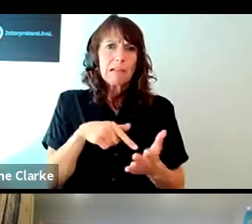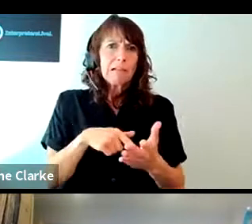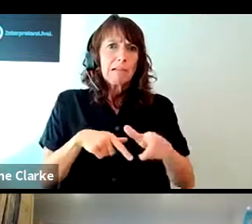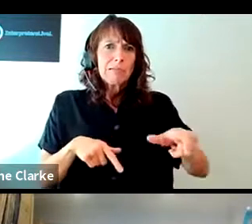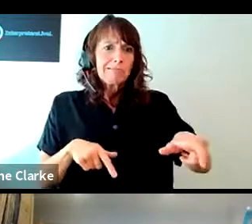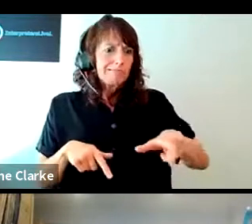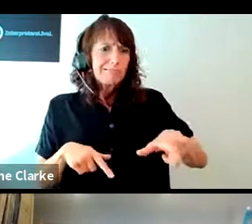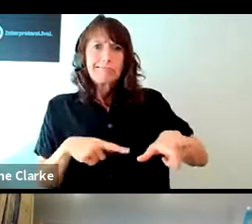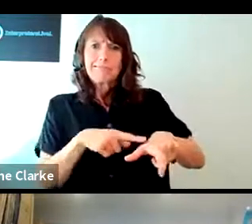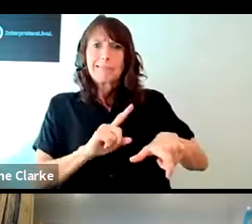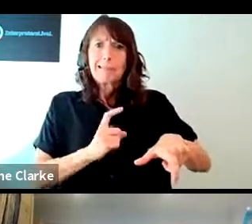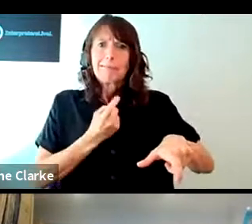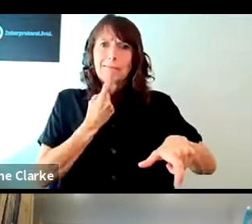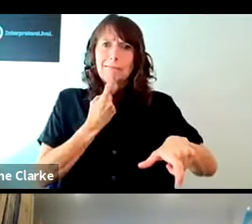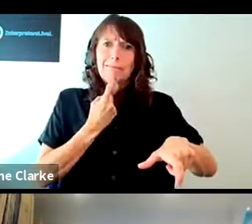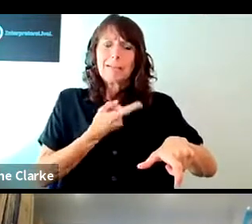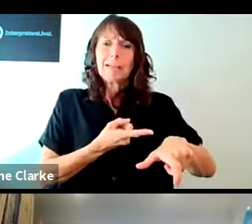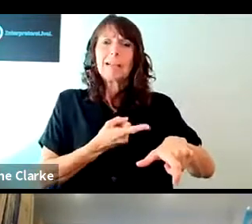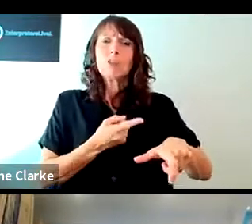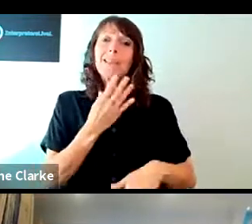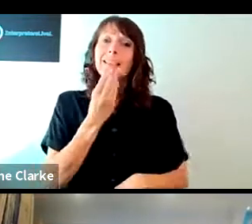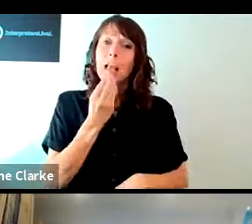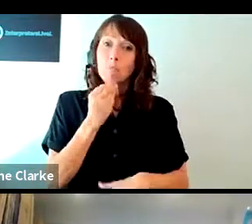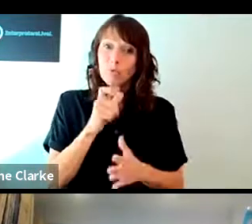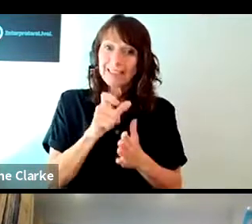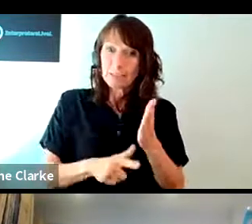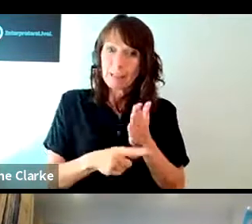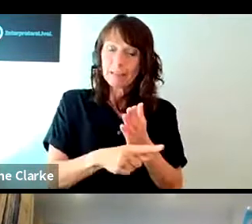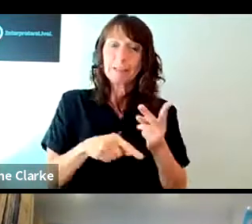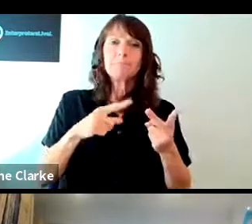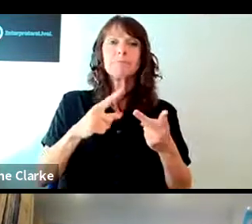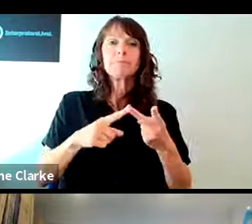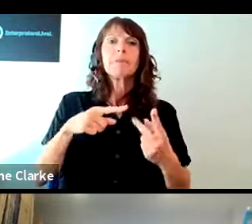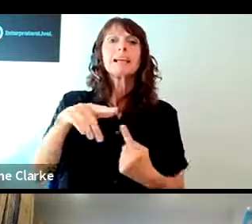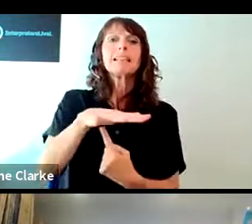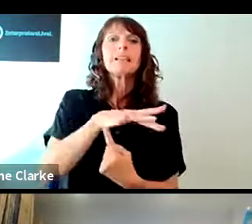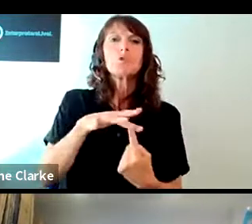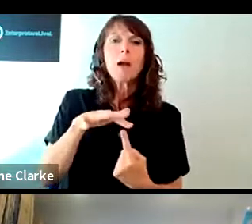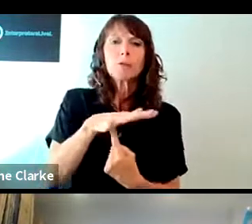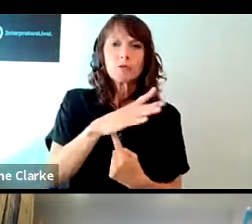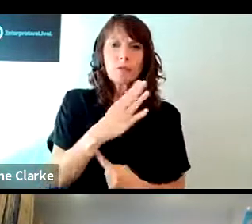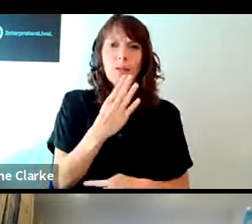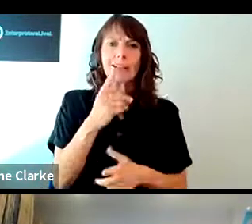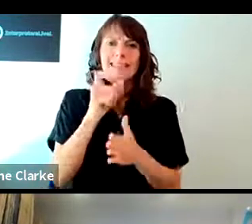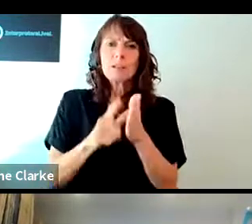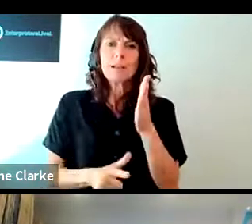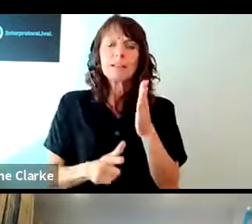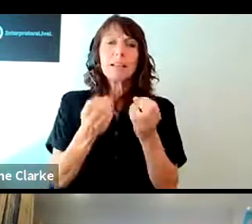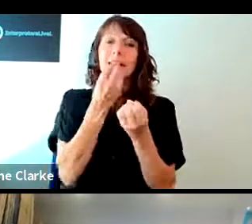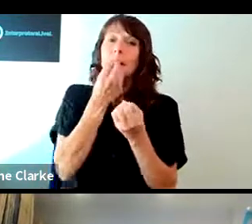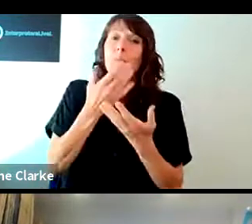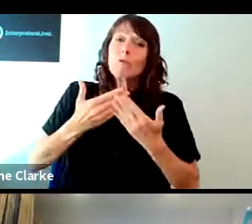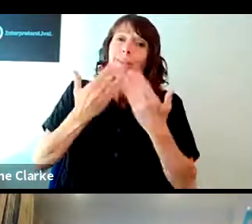So that's a temporary disability. Situational disability is something like it's a beautiful day. You want to go outside and read